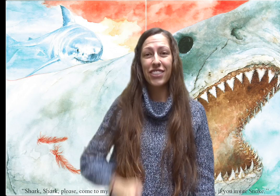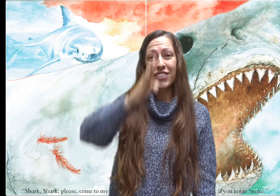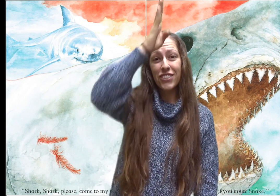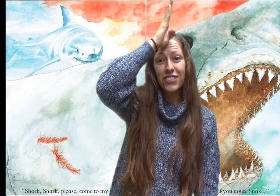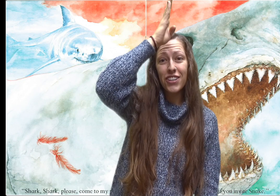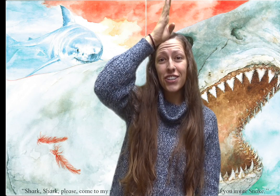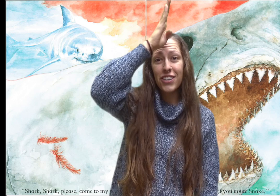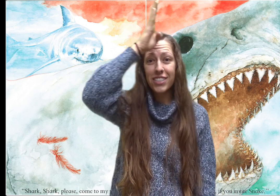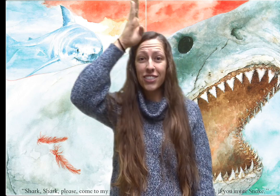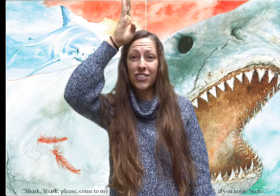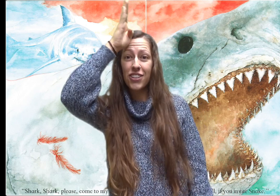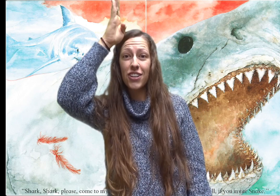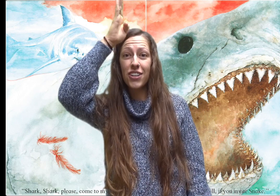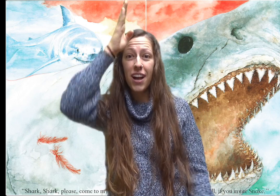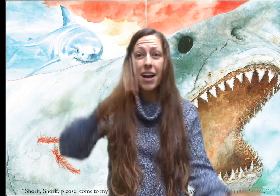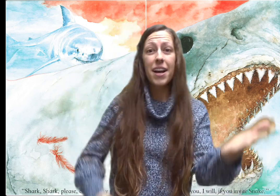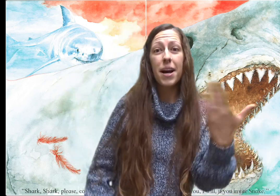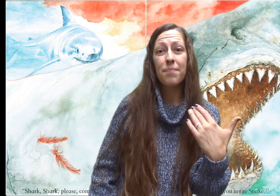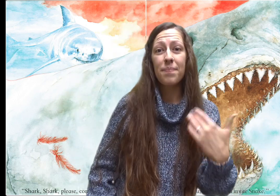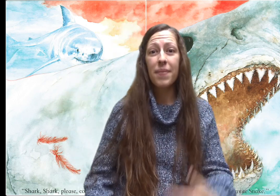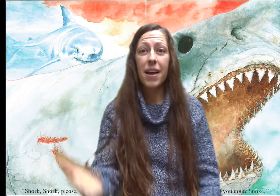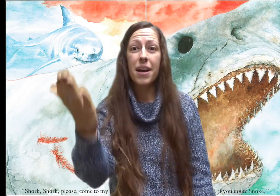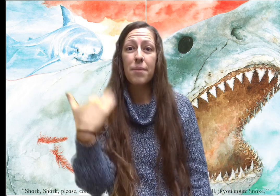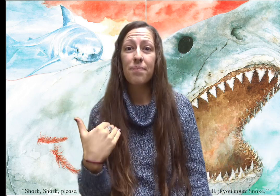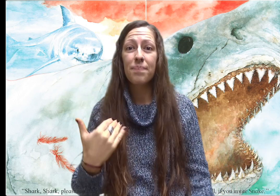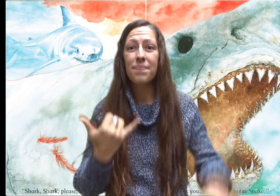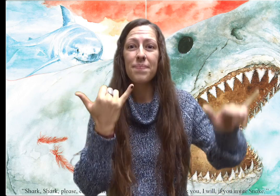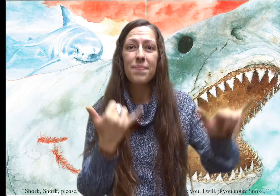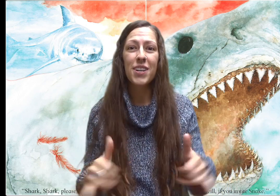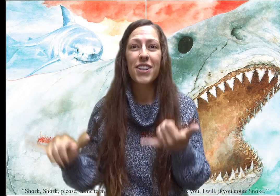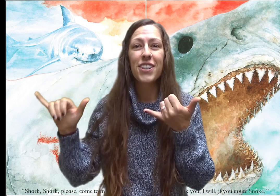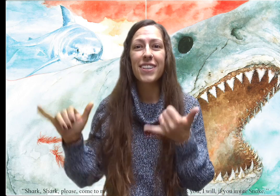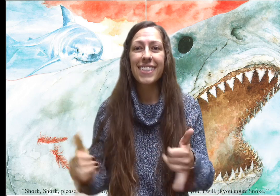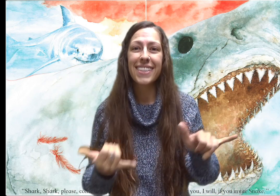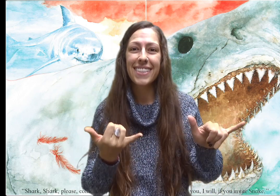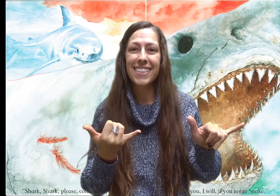Shark, Shark, come to my party.